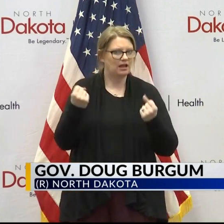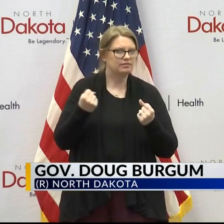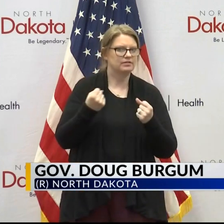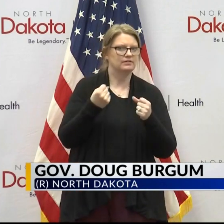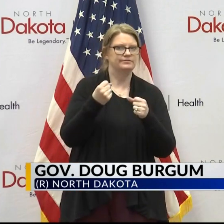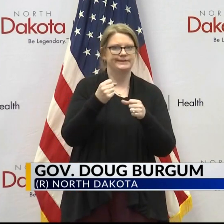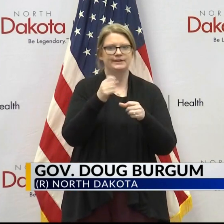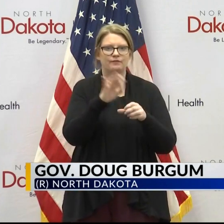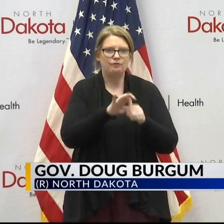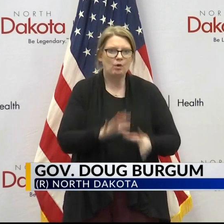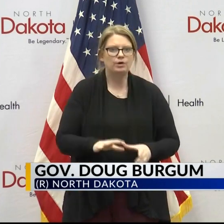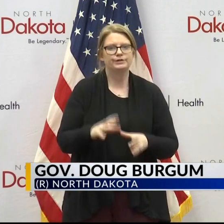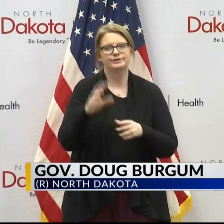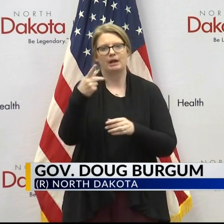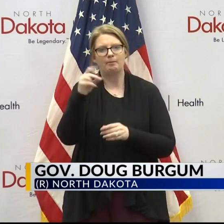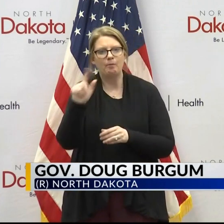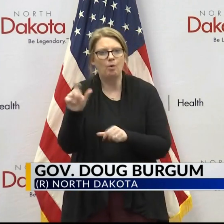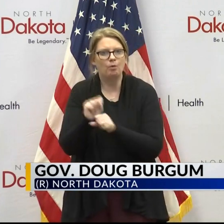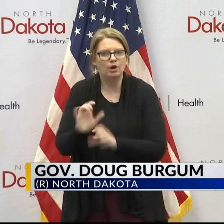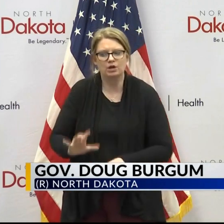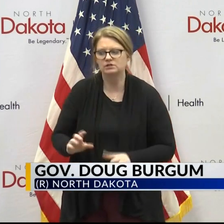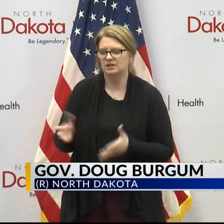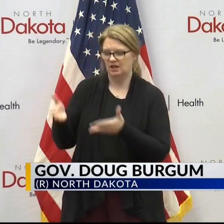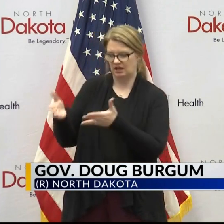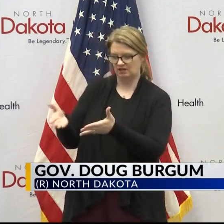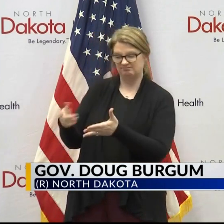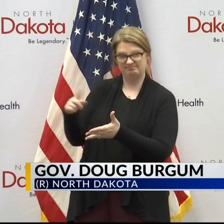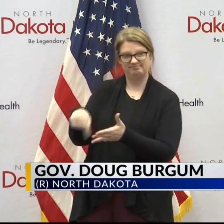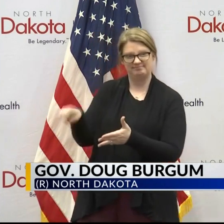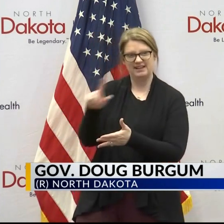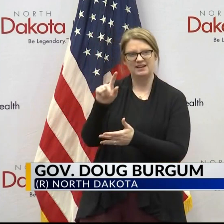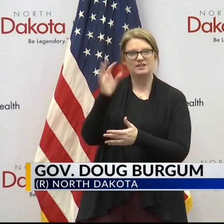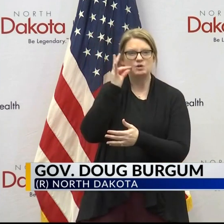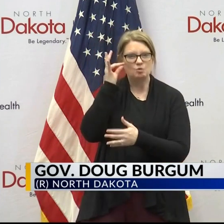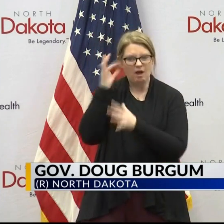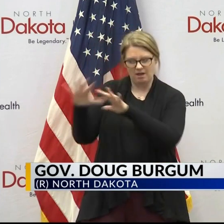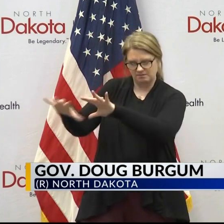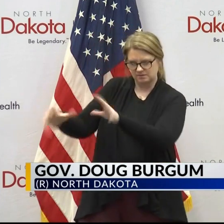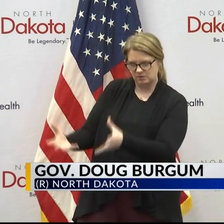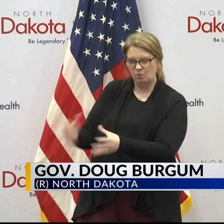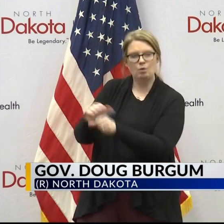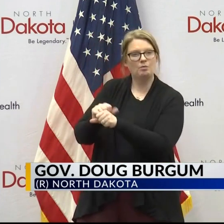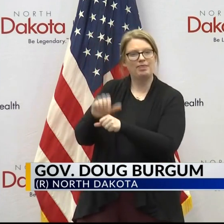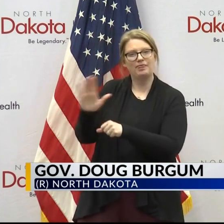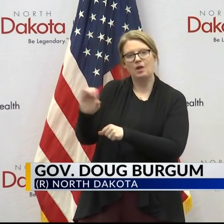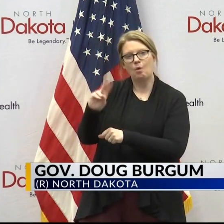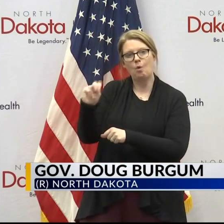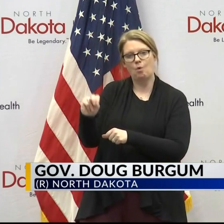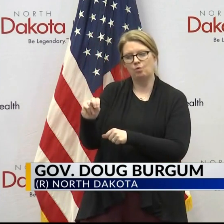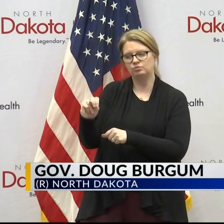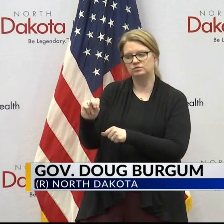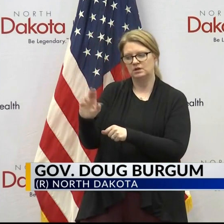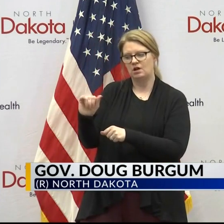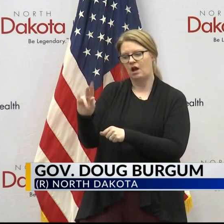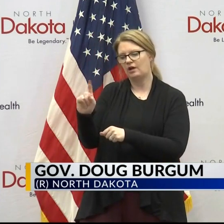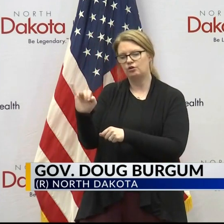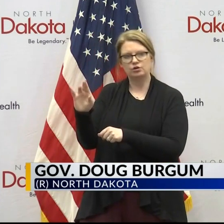TRIBAL LEADERS FOR THIS AFTERNOON TO LET THEM KNOW WE TALKED ABOUT THE NUMBER OF TOPICS -- OVER AN HOUR AND 15 MINUTES WITH TRIBAL LEADERS INTERSTATE BUT ONE TOPIC IS LETTING THEM KNOW THAT WE ADDED THIS FLEXIBILITY TO THE